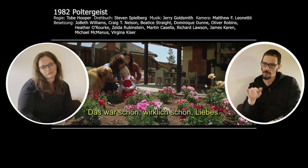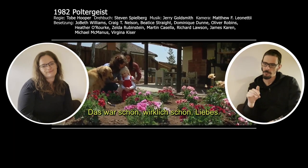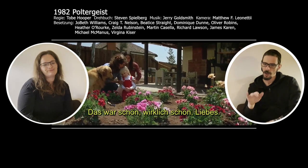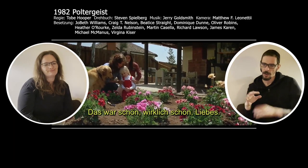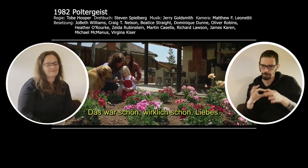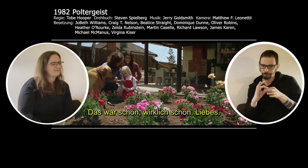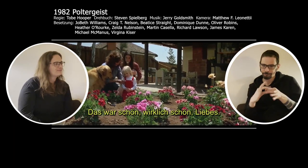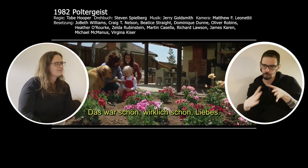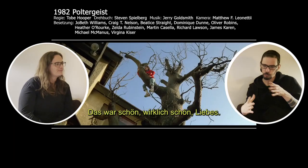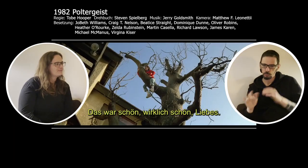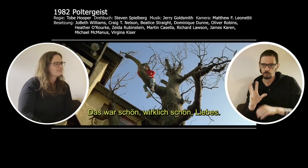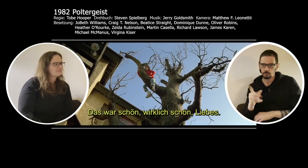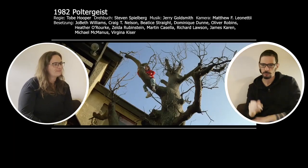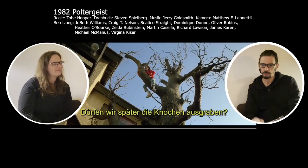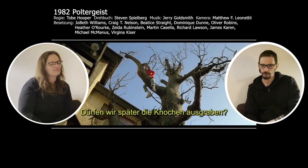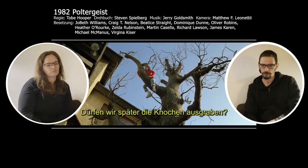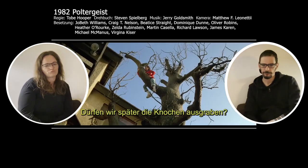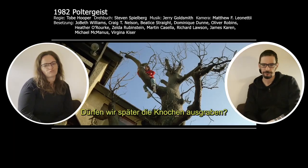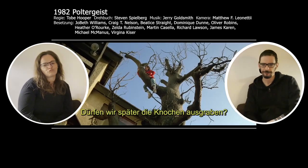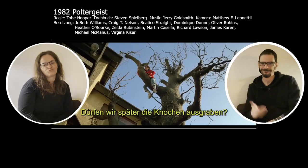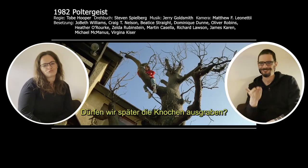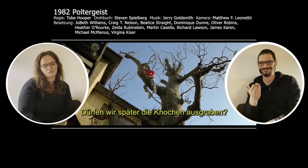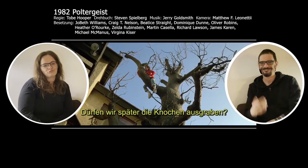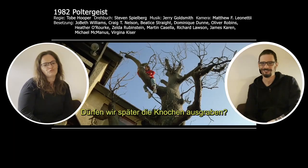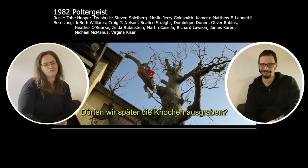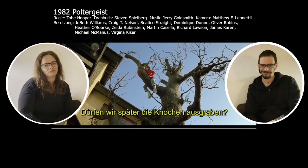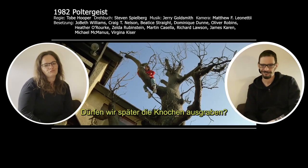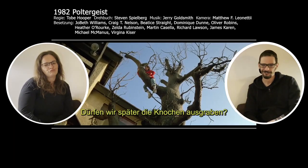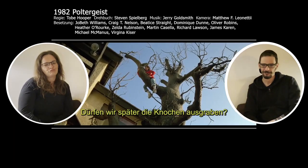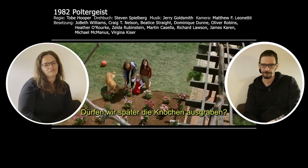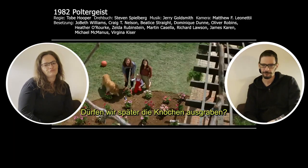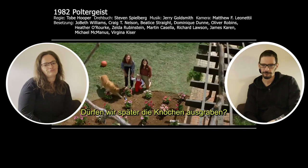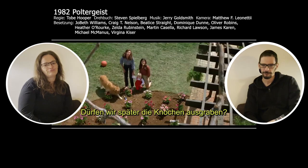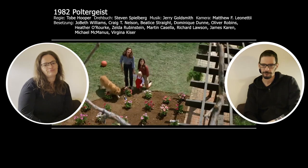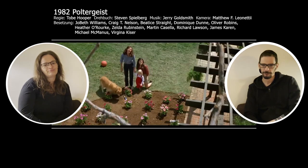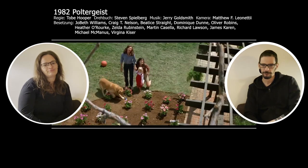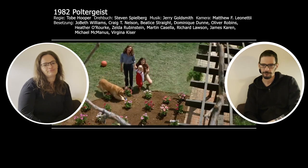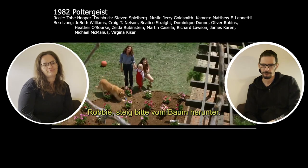Say goodbye and let go. They implemented that really nicely. What's wrong with him?